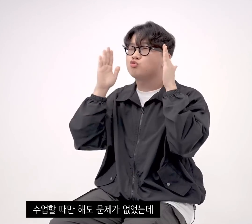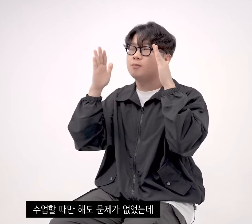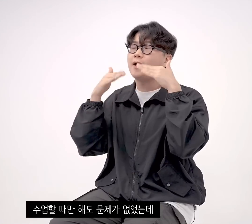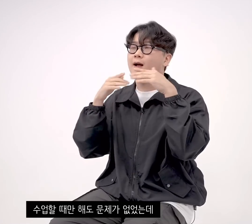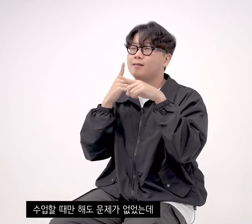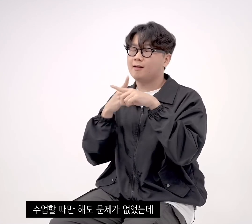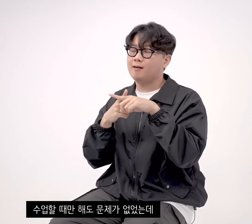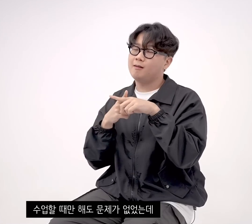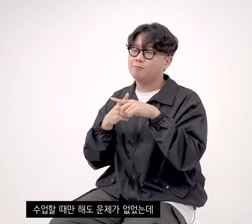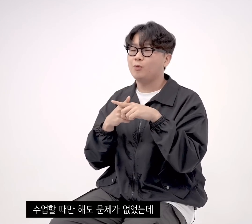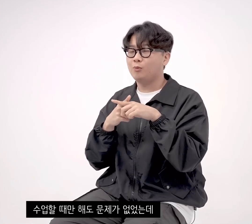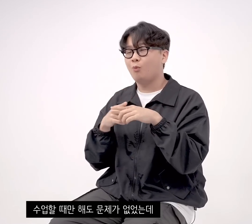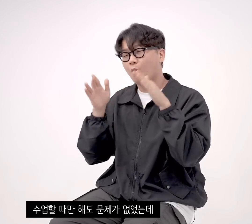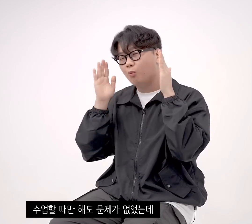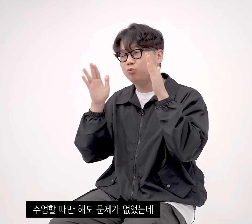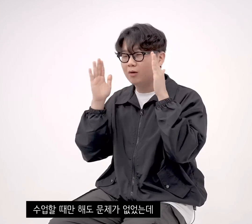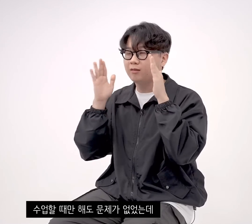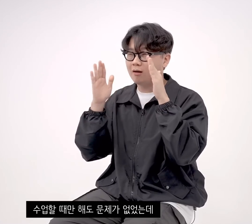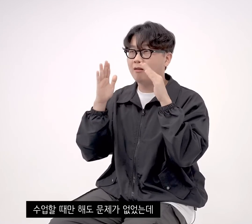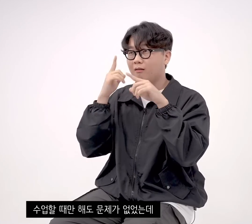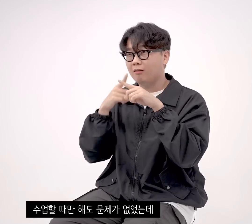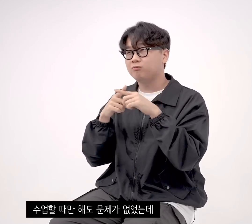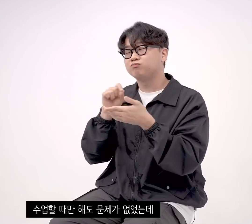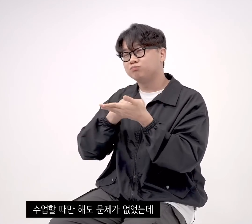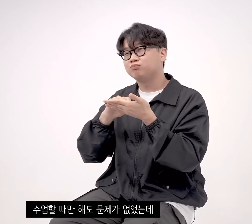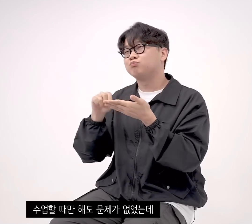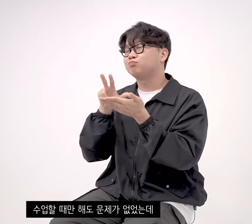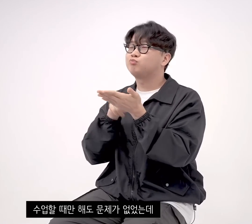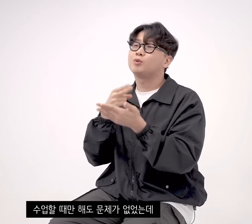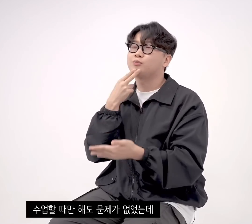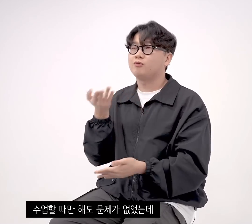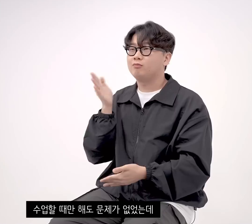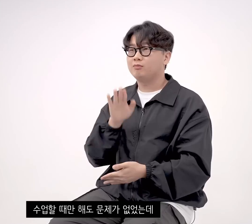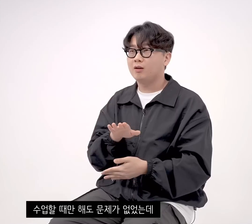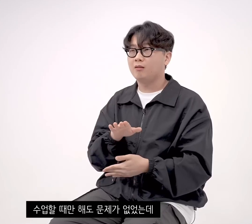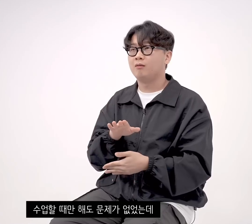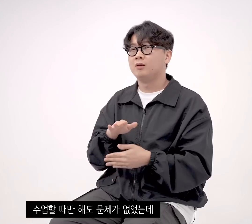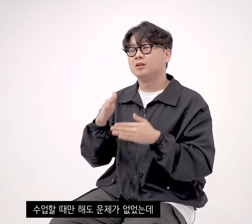there was no problem, but